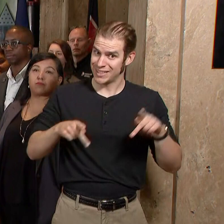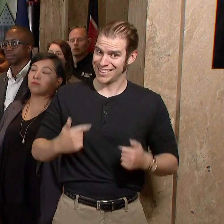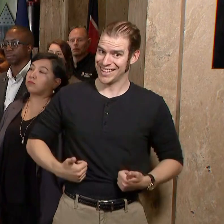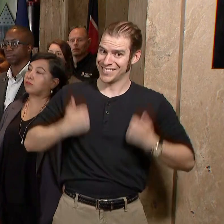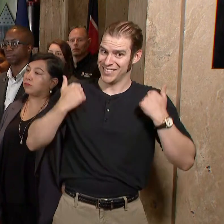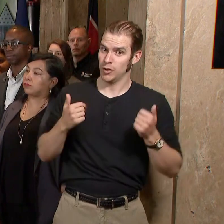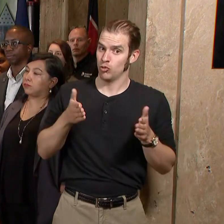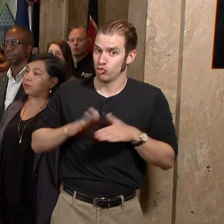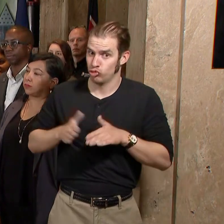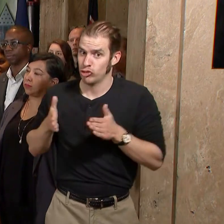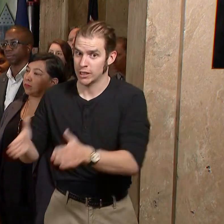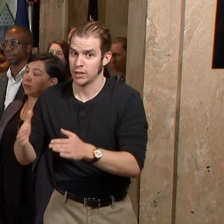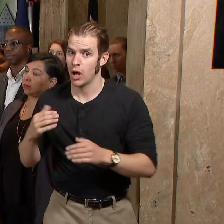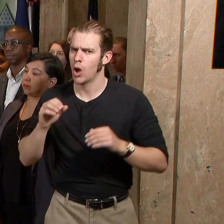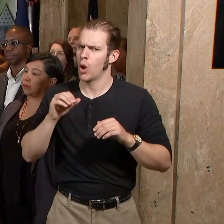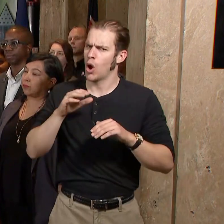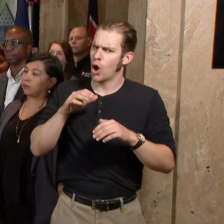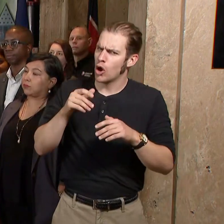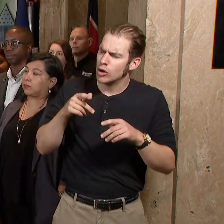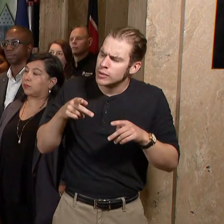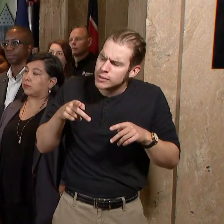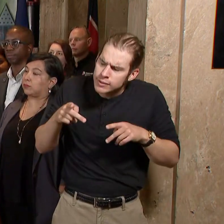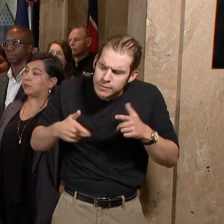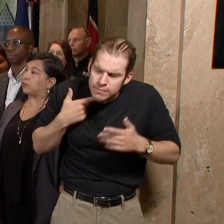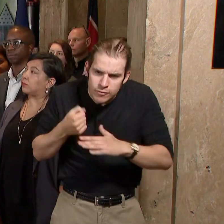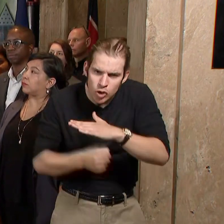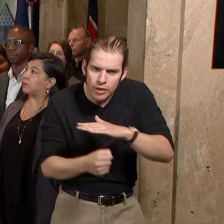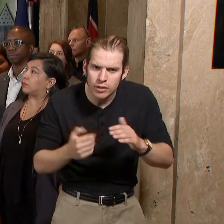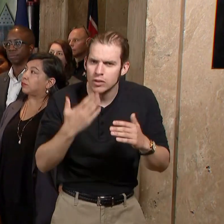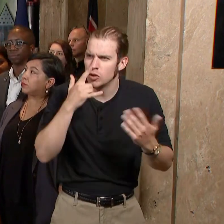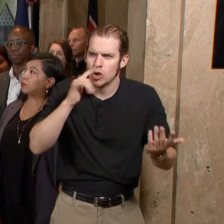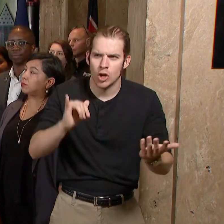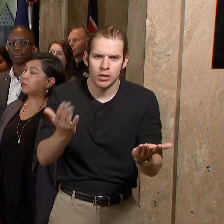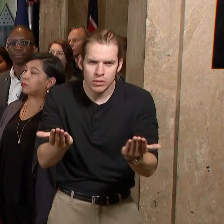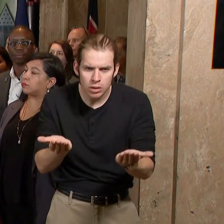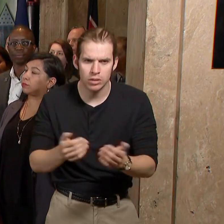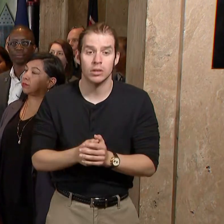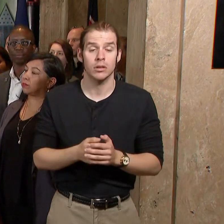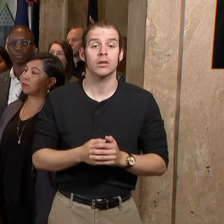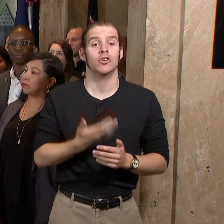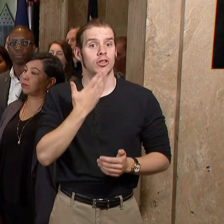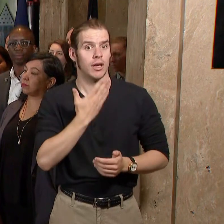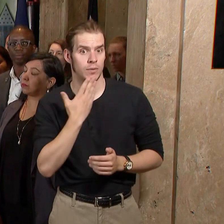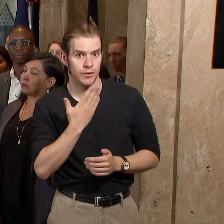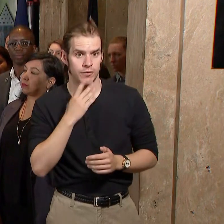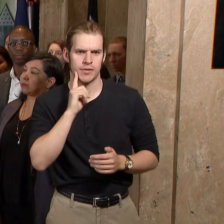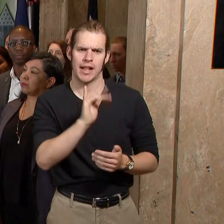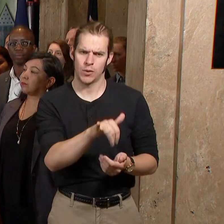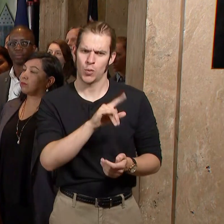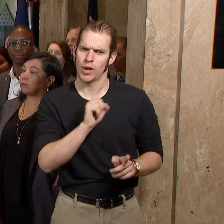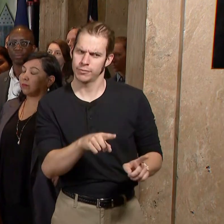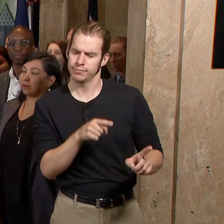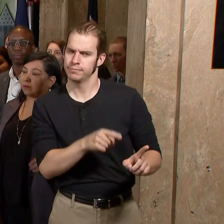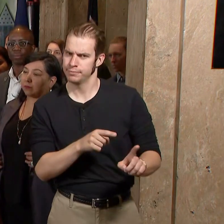That, that aren't that. Thank you for that question. That our focus really is on folks who are currently living on sheltered and folks that often are living in encampments around the city that are